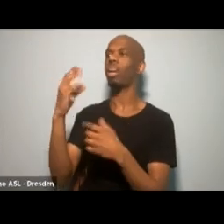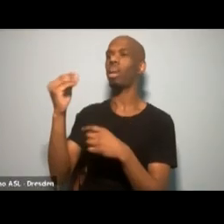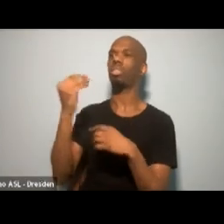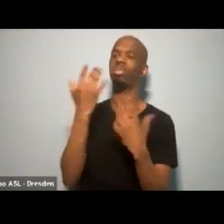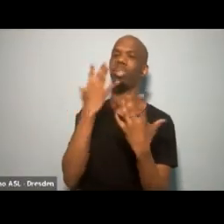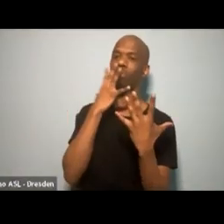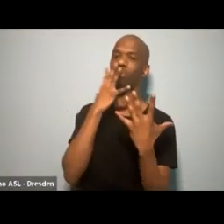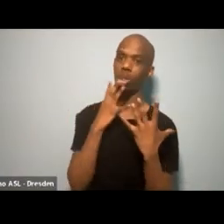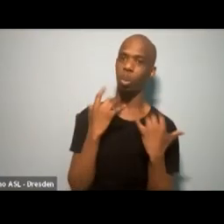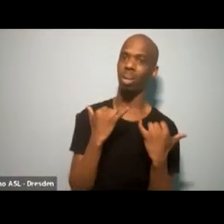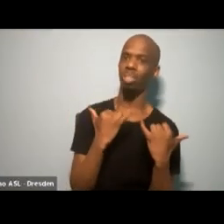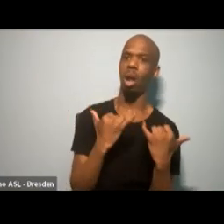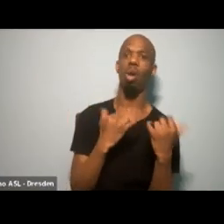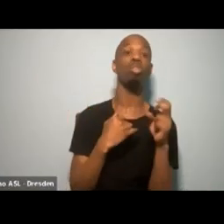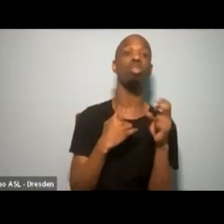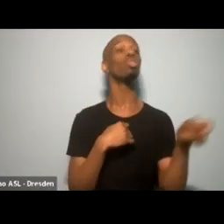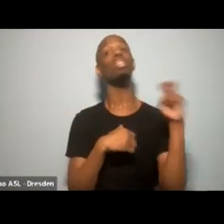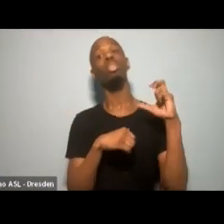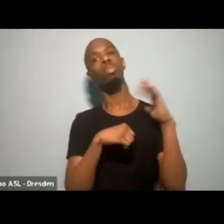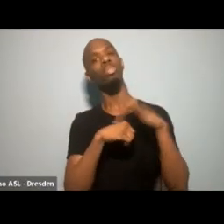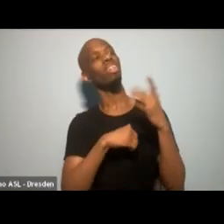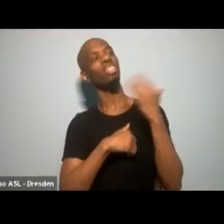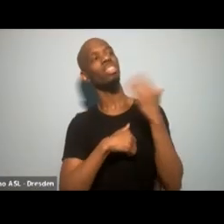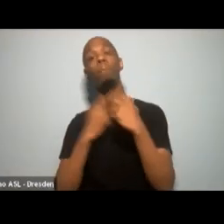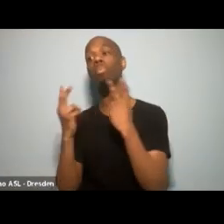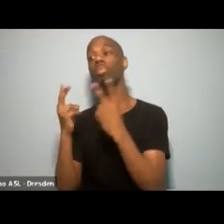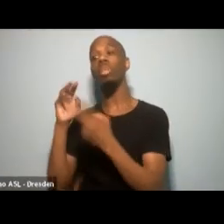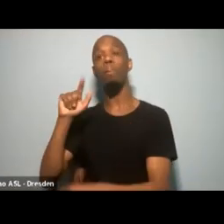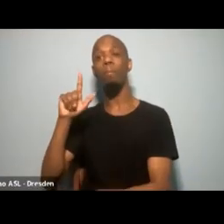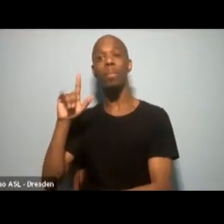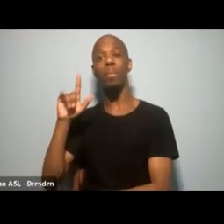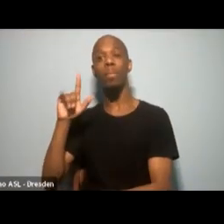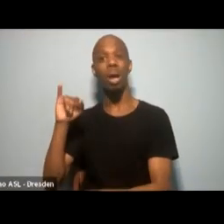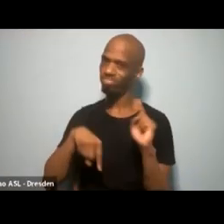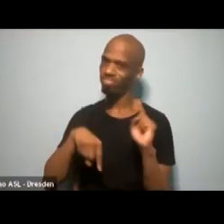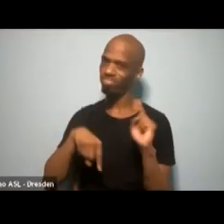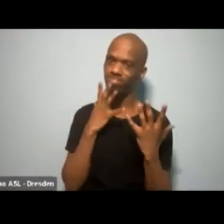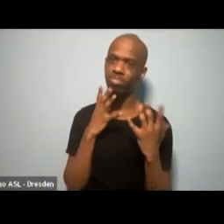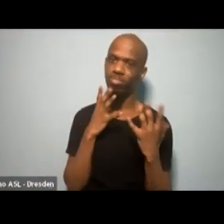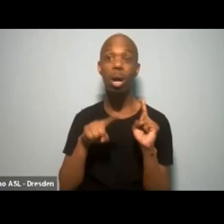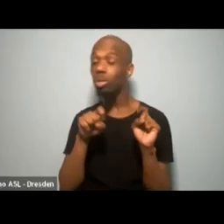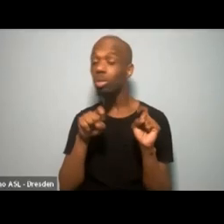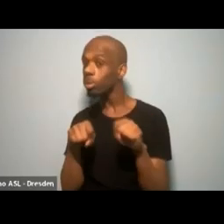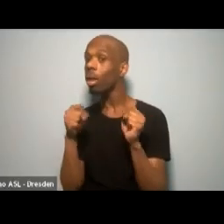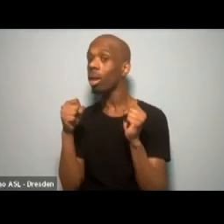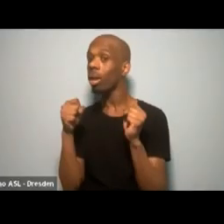but they can visit Mali online through Mali Magic. Yep.